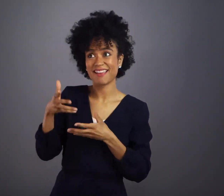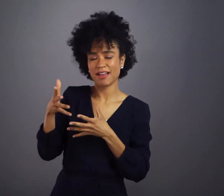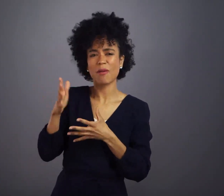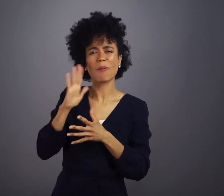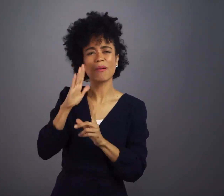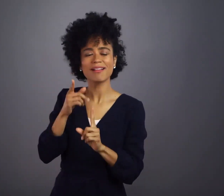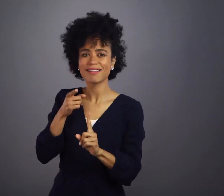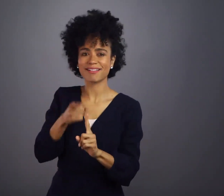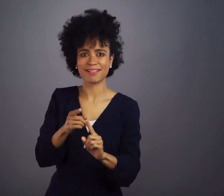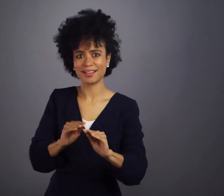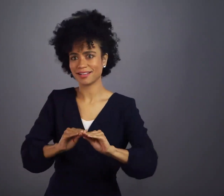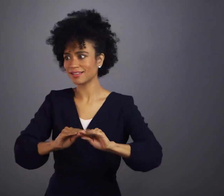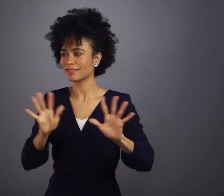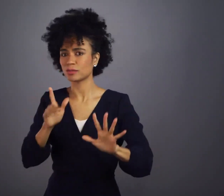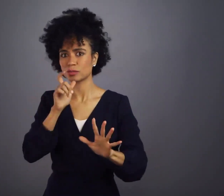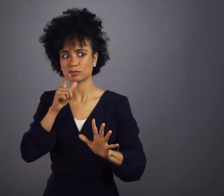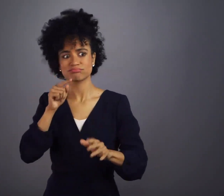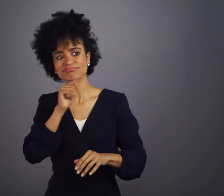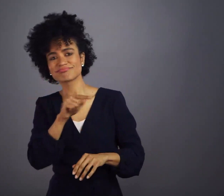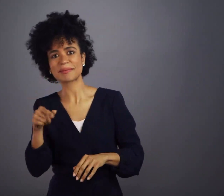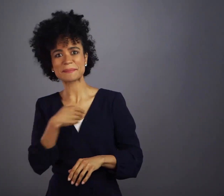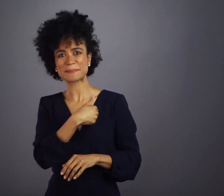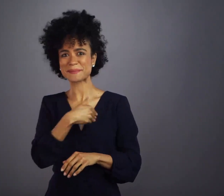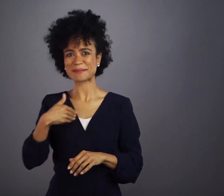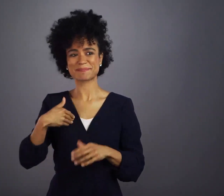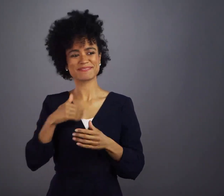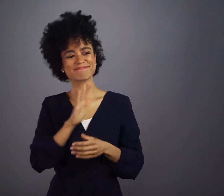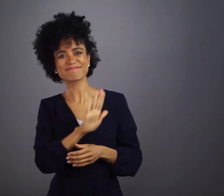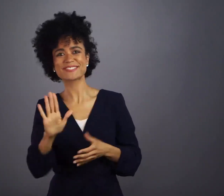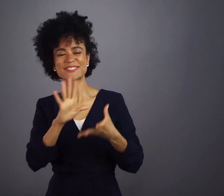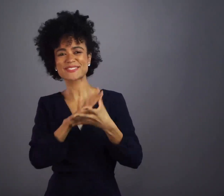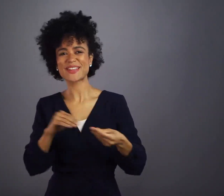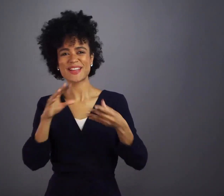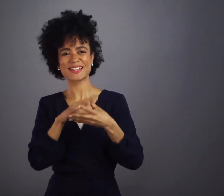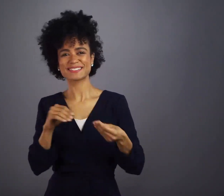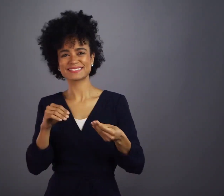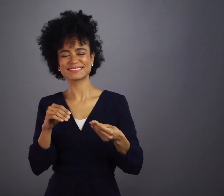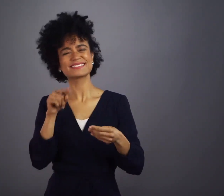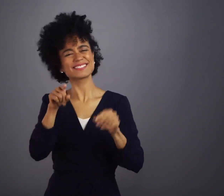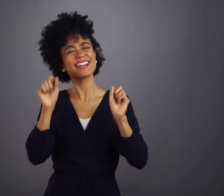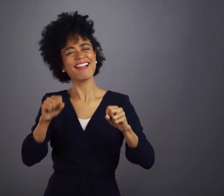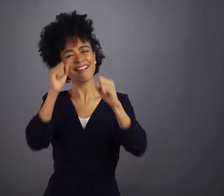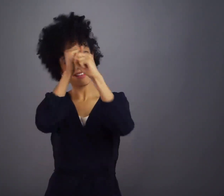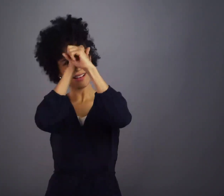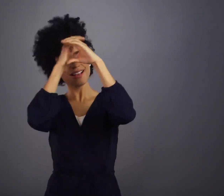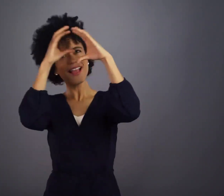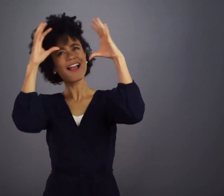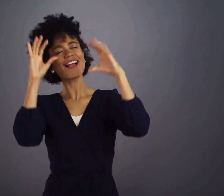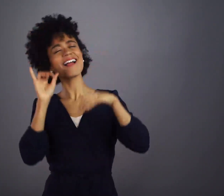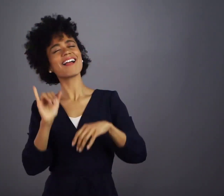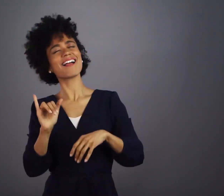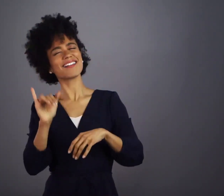the way he established his relationship with God. These give a fair cross section of our membership